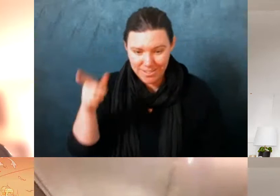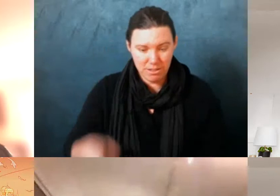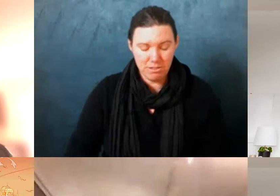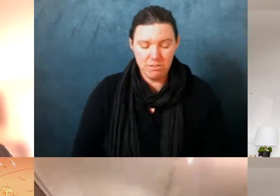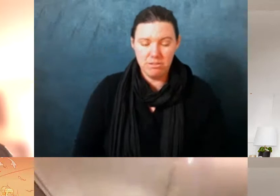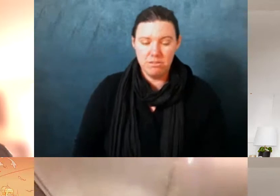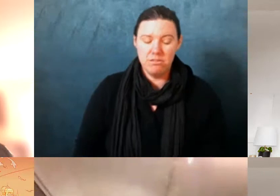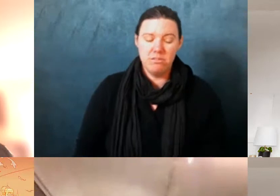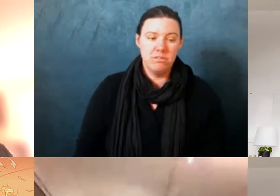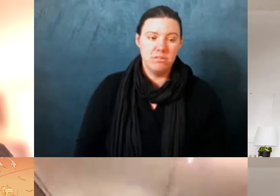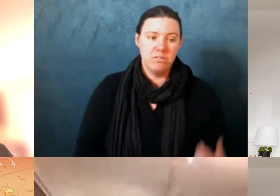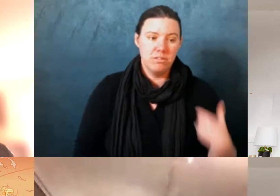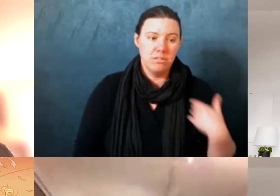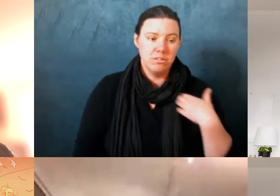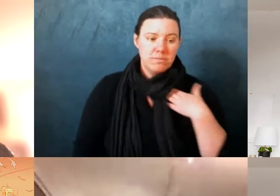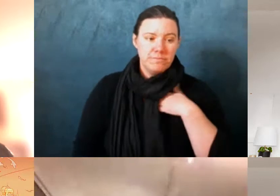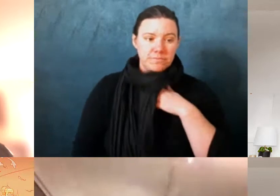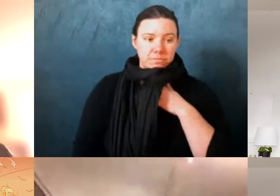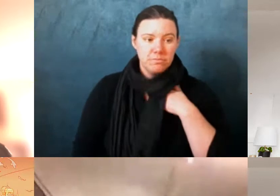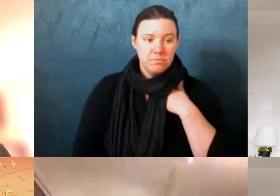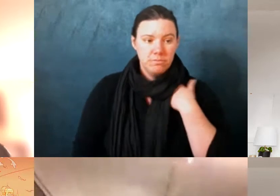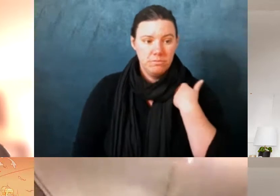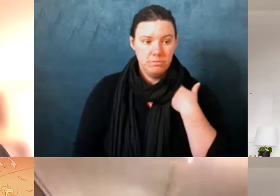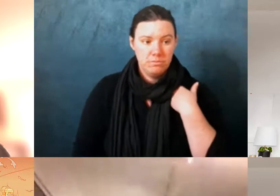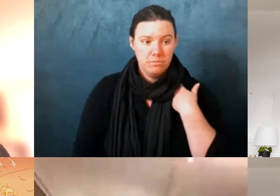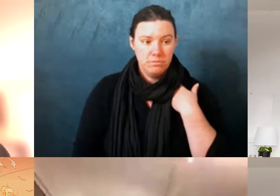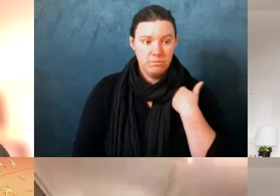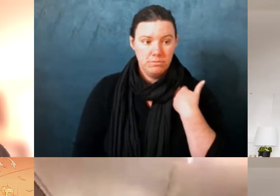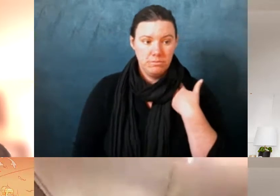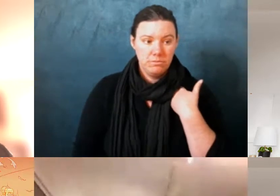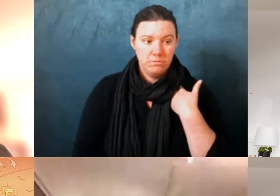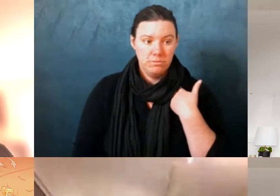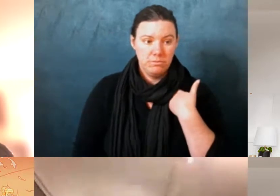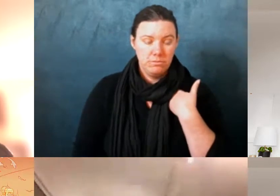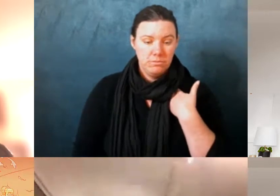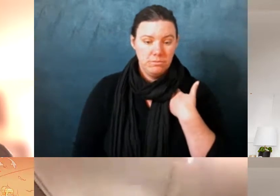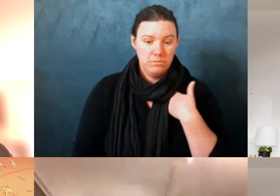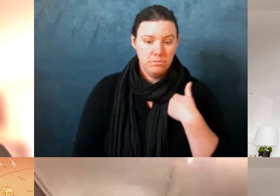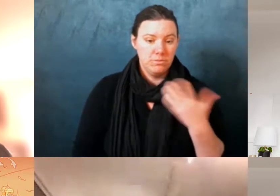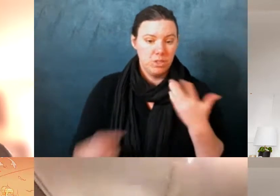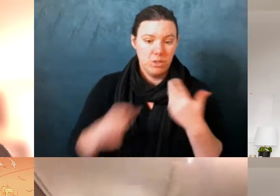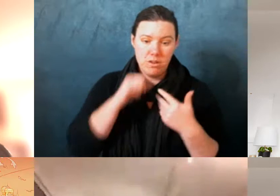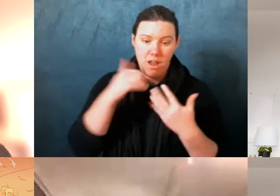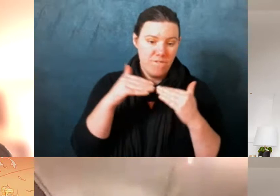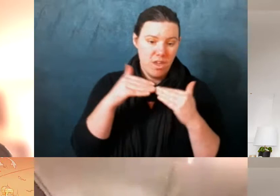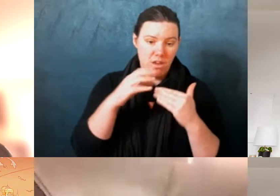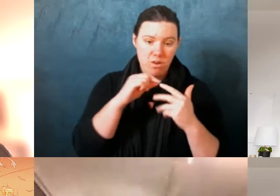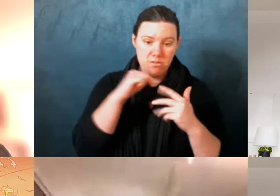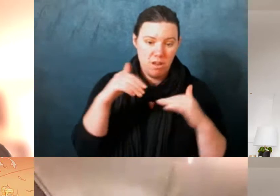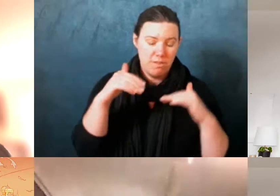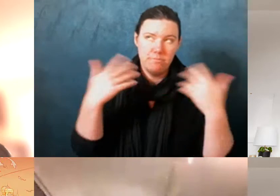So there is like unfair in the health provider or injustice for that,